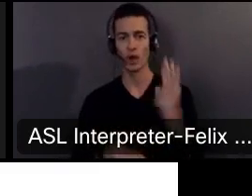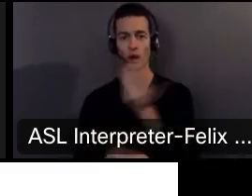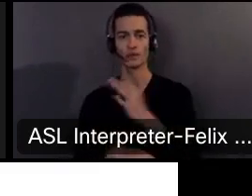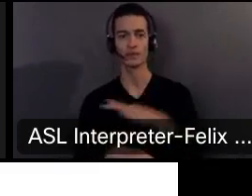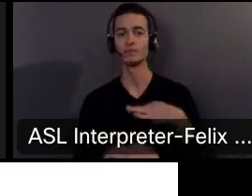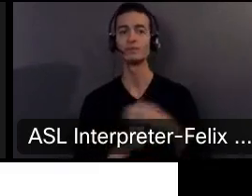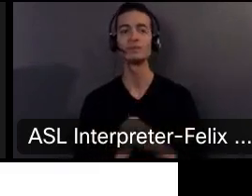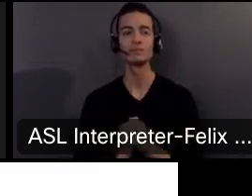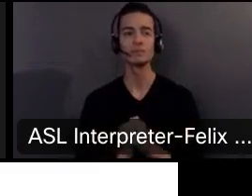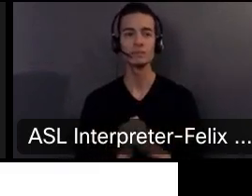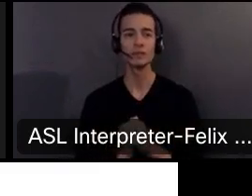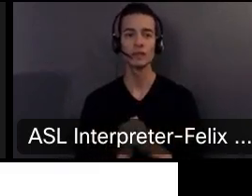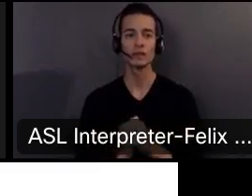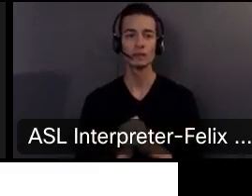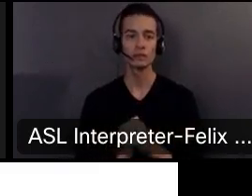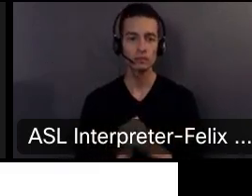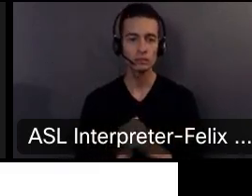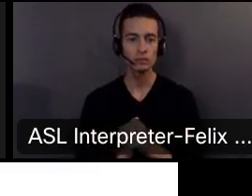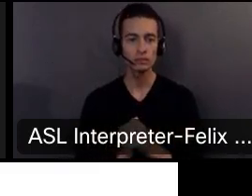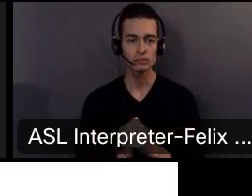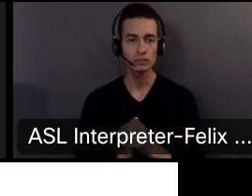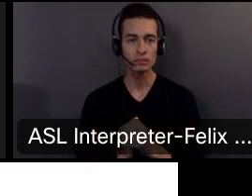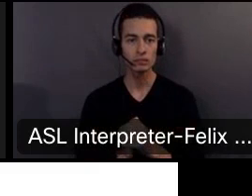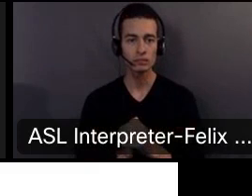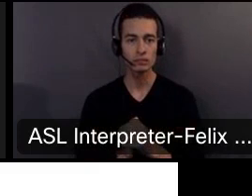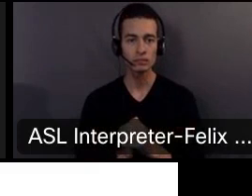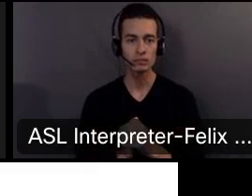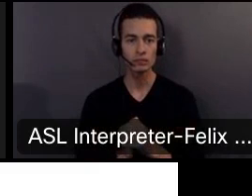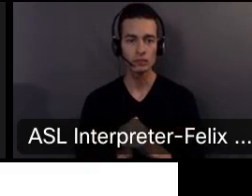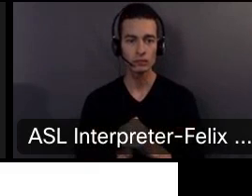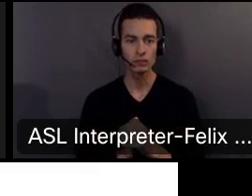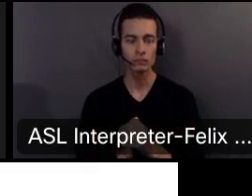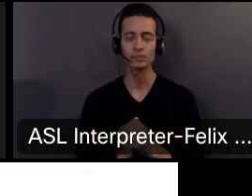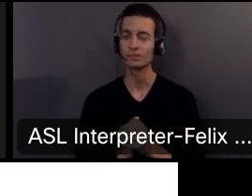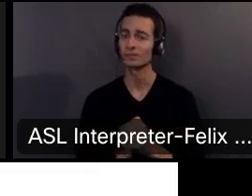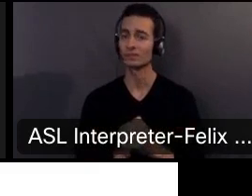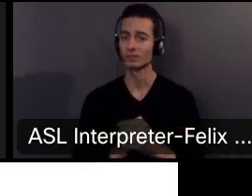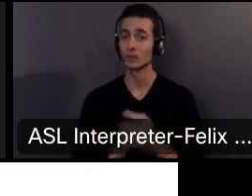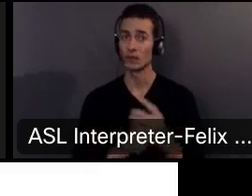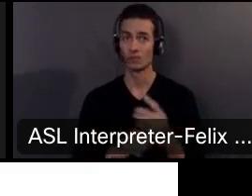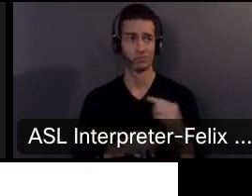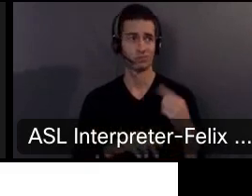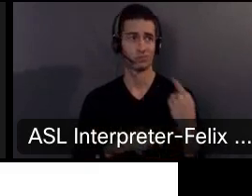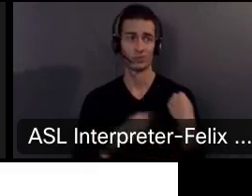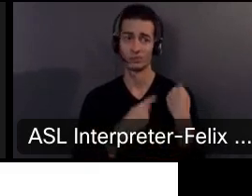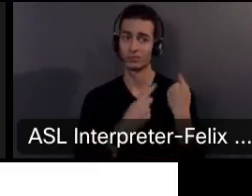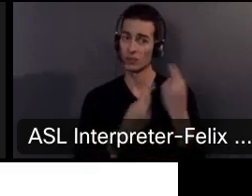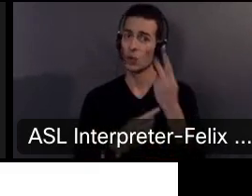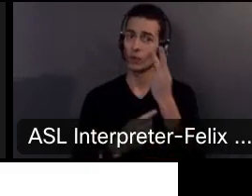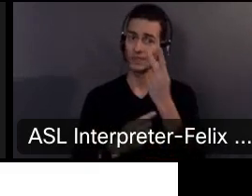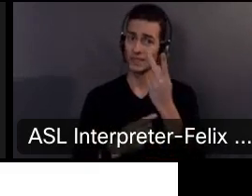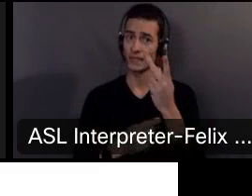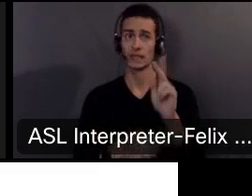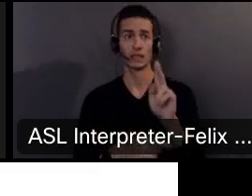We've seen some of the highest press scores for both patient and experienced staff engagement to give you some results on that for 2022. twenty two